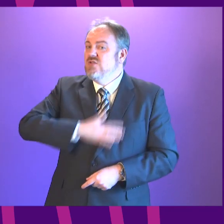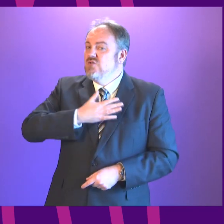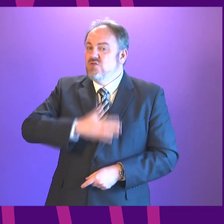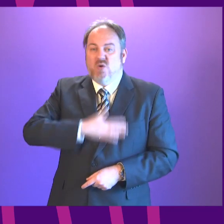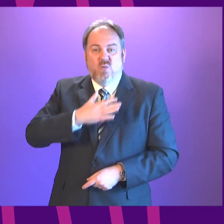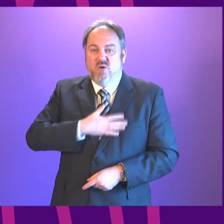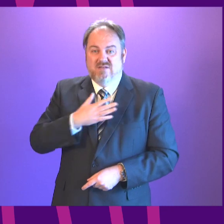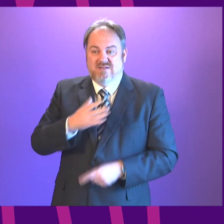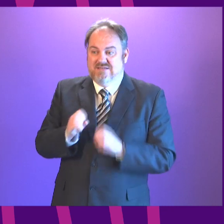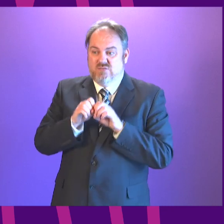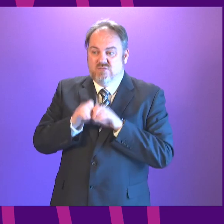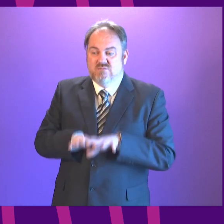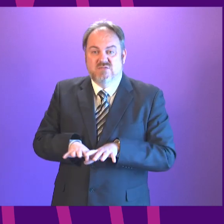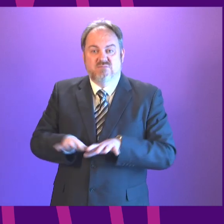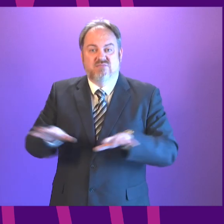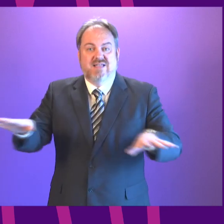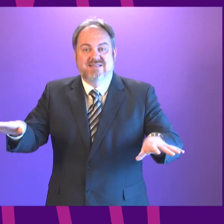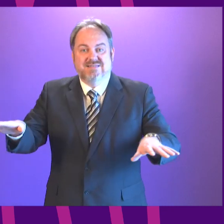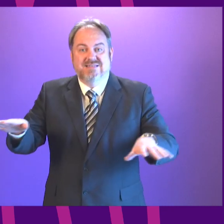in the situation as we move into the new year.